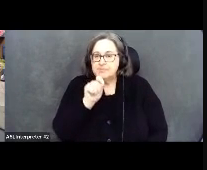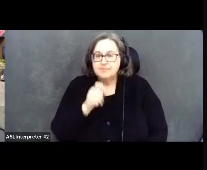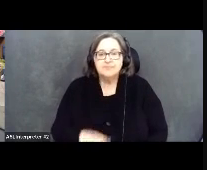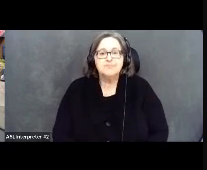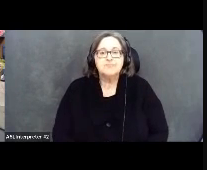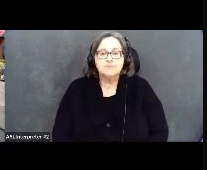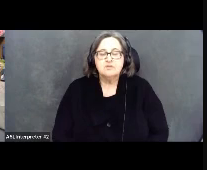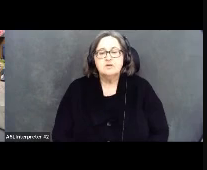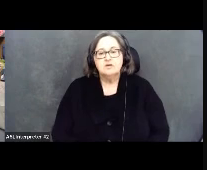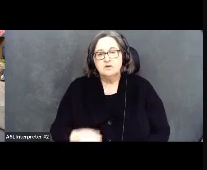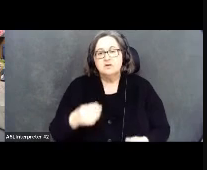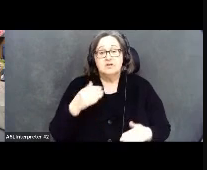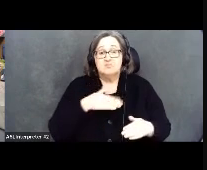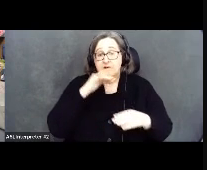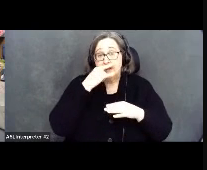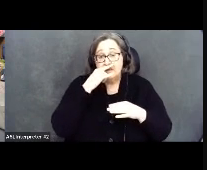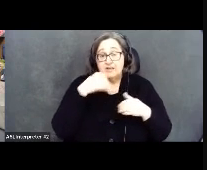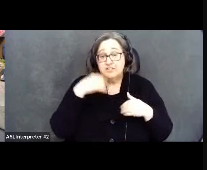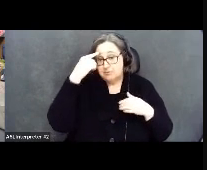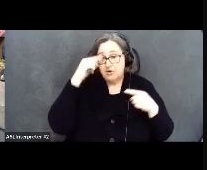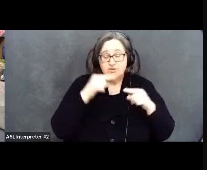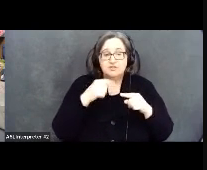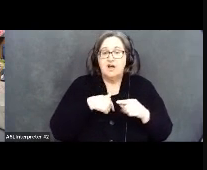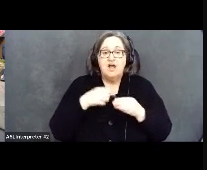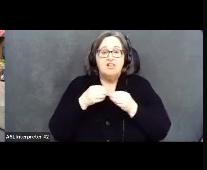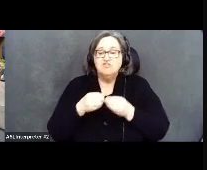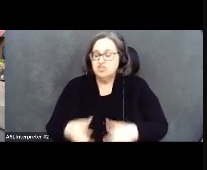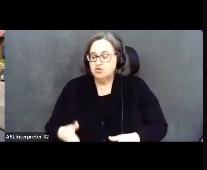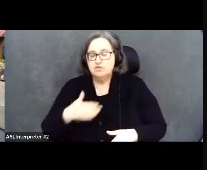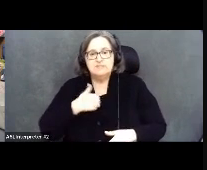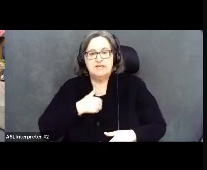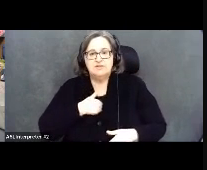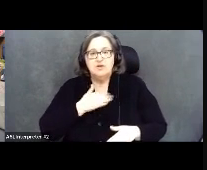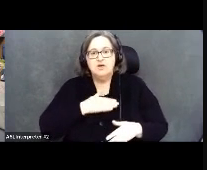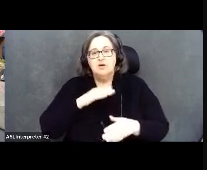Having a brain injured kid, you lose track of yourself. My doctor's appointments don't happen.